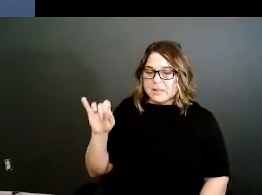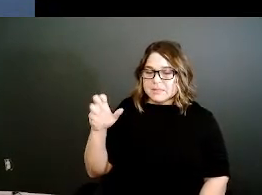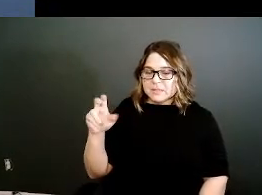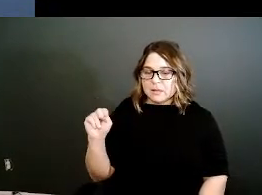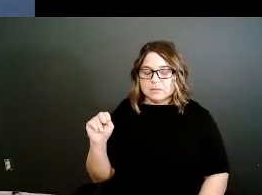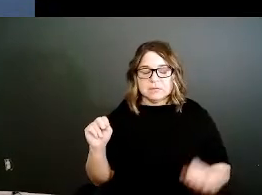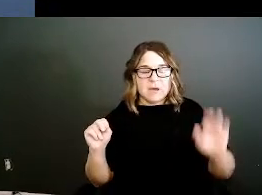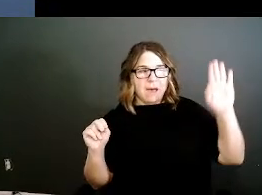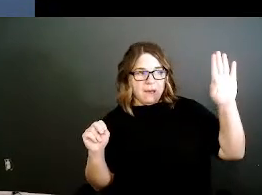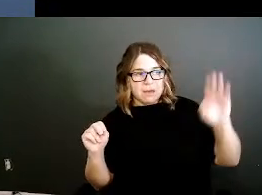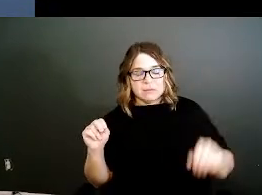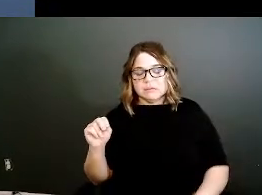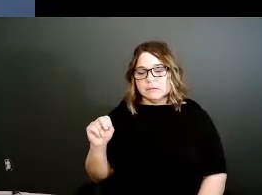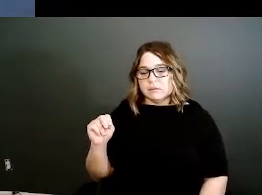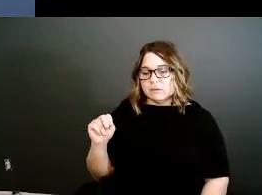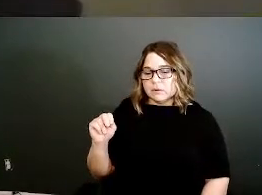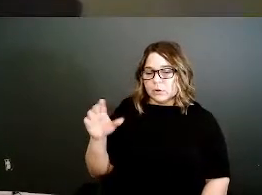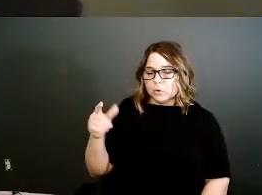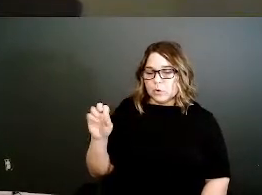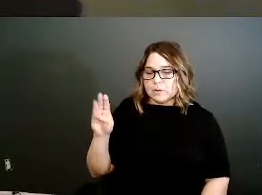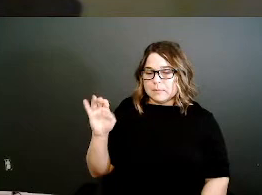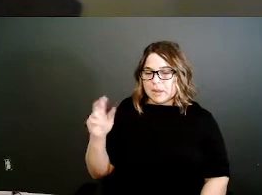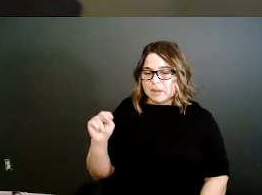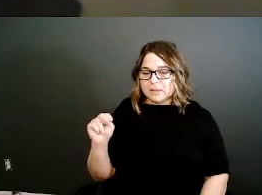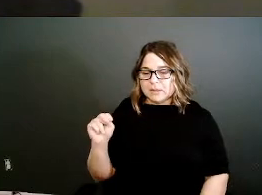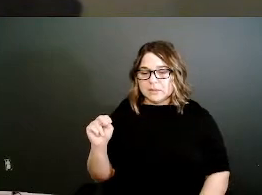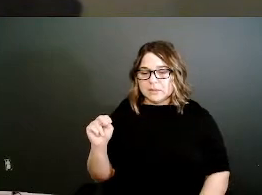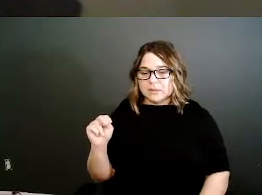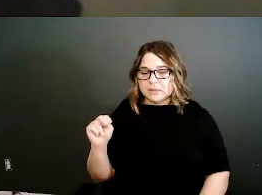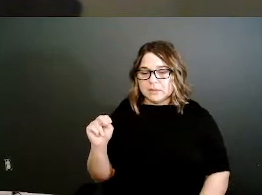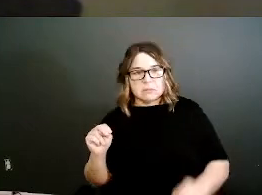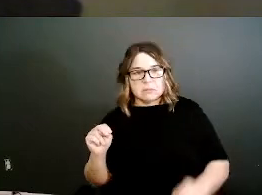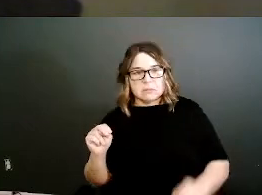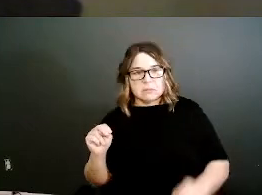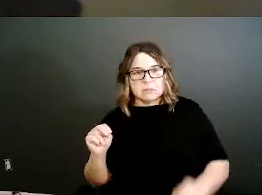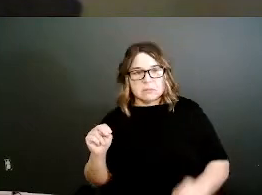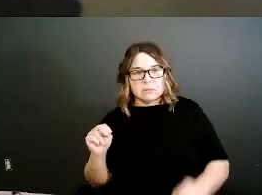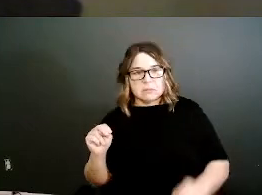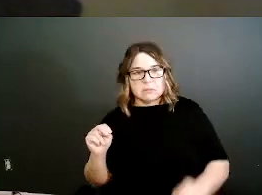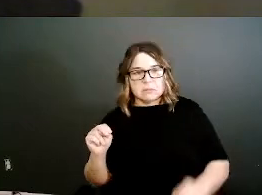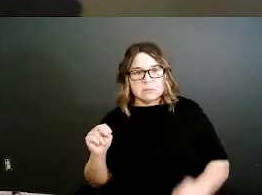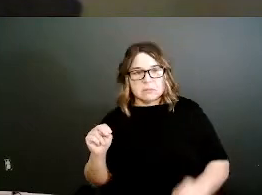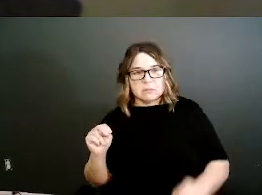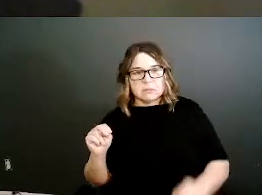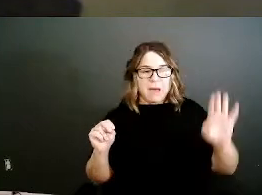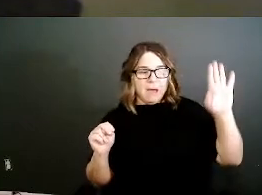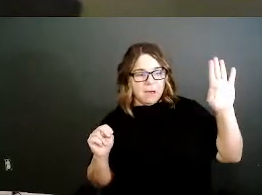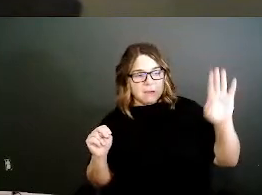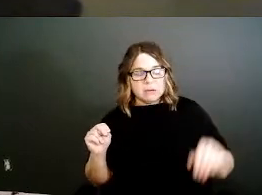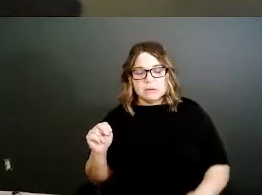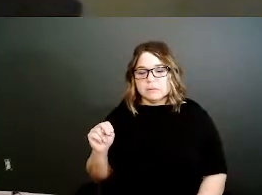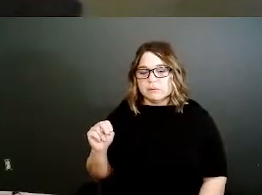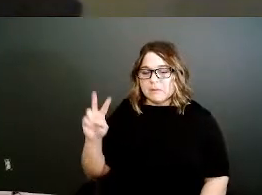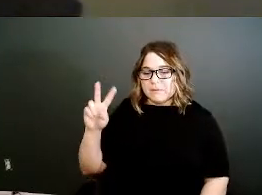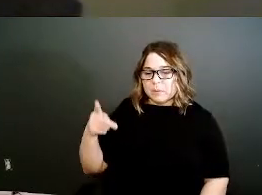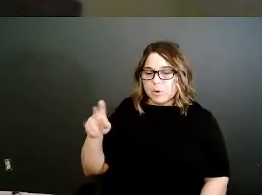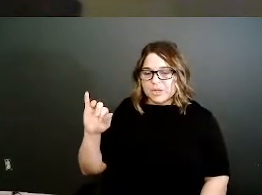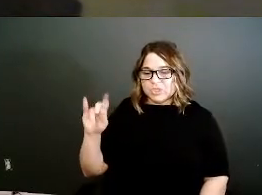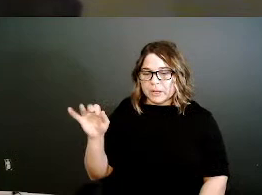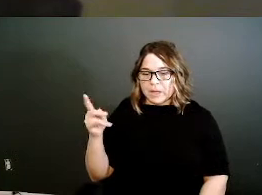RATES FOR MUNICIPAL SERVICES HAVE BEEN ESTABLISHED TO BECOME EFFECTIVE JANUARY 1st, 2022. THAT COMPLETES ITEM 1 ON THE AGENDA.